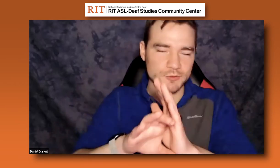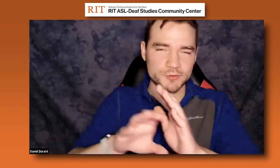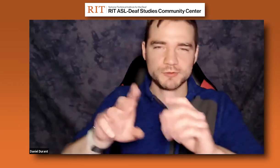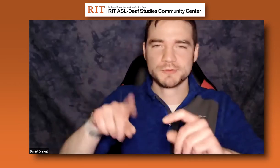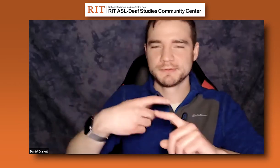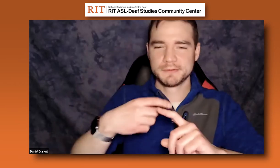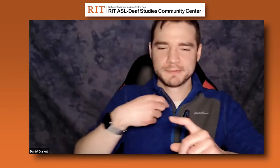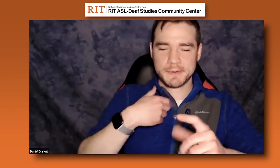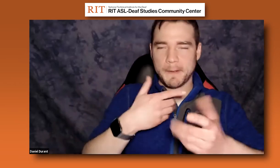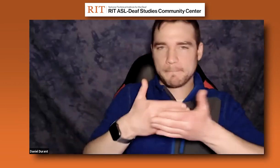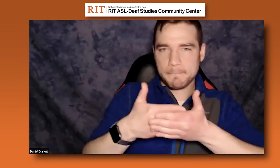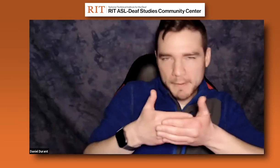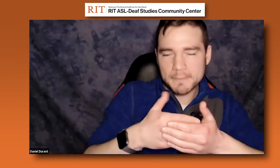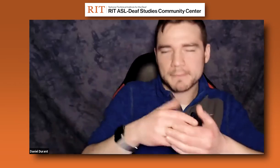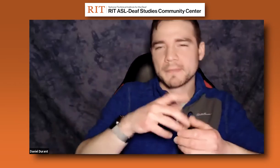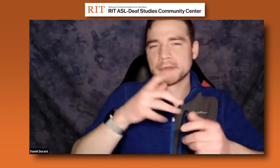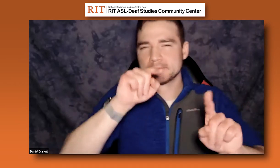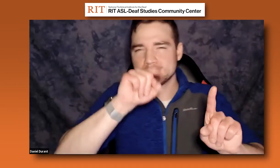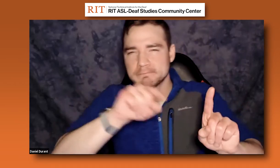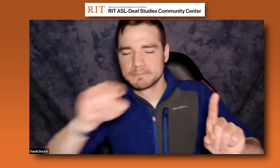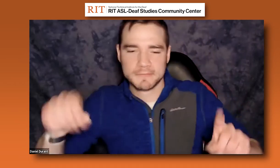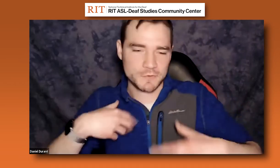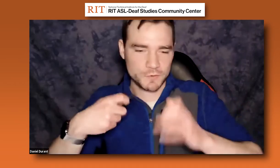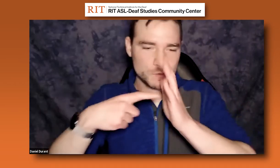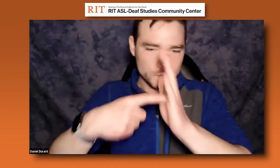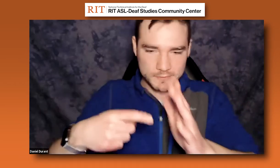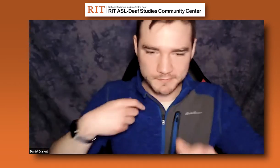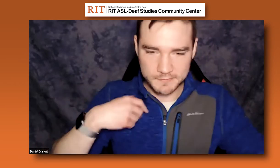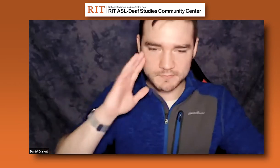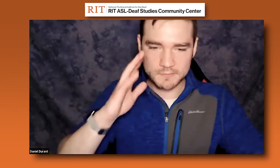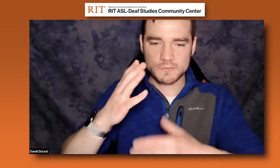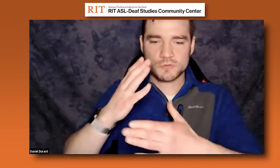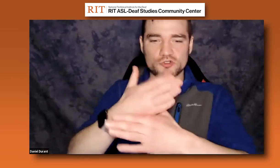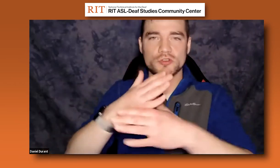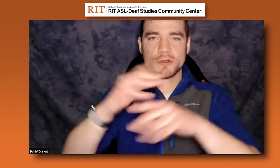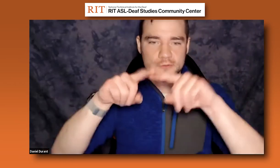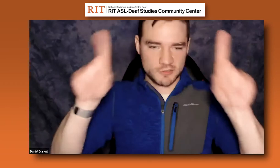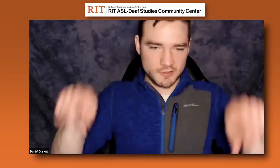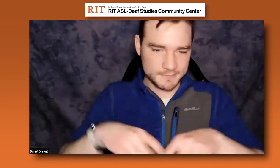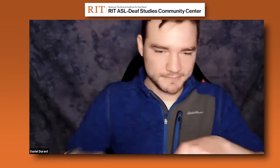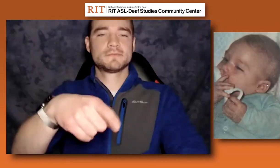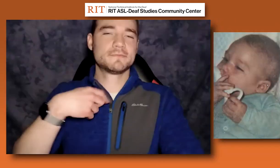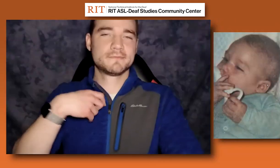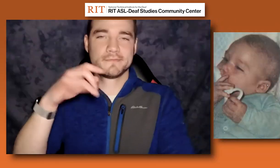I want to show you a picture. It's a baby picture, and I have a couple of others to show you.